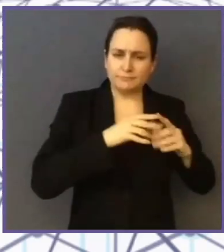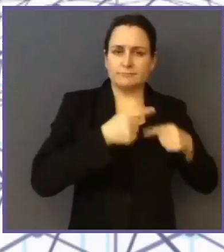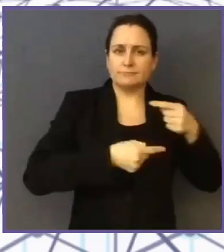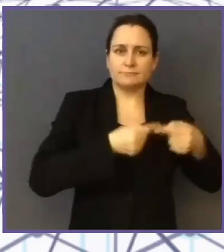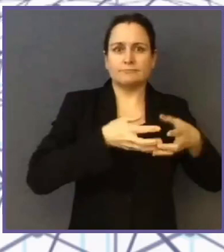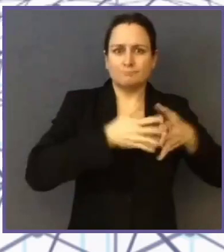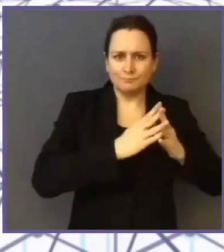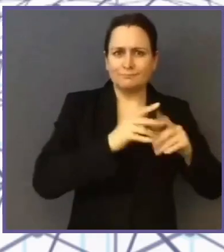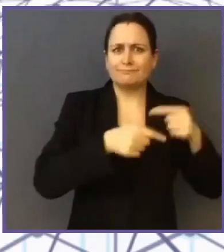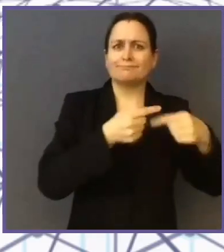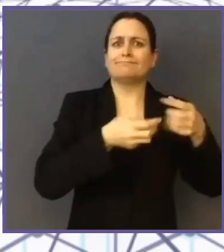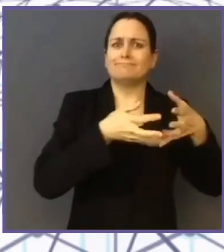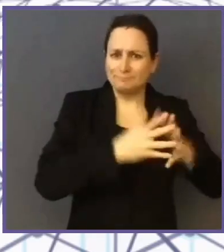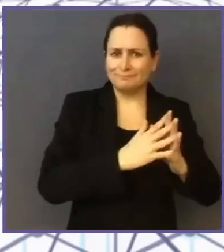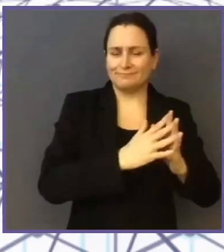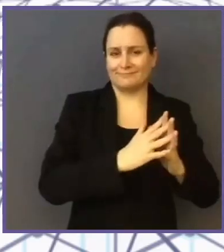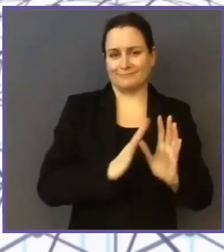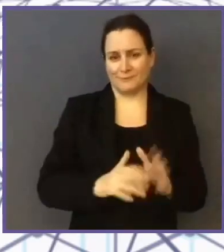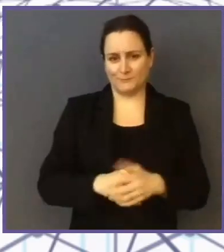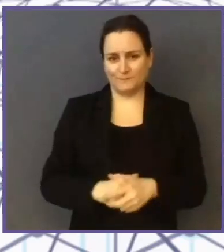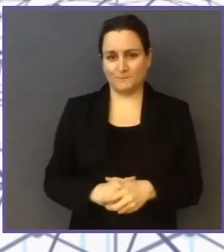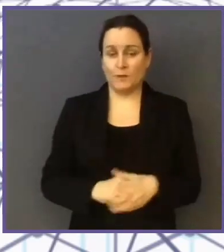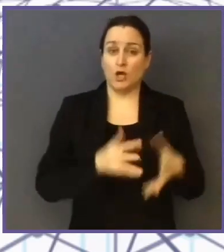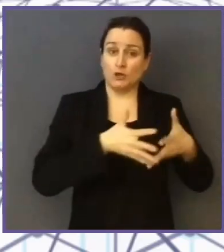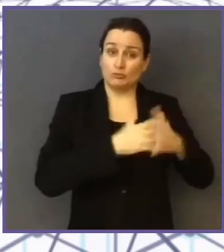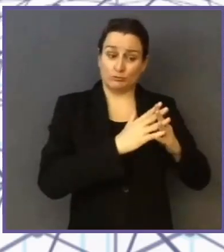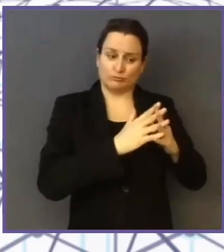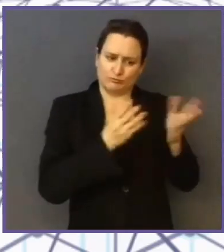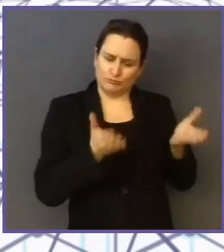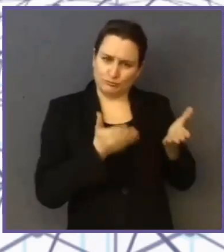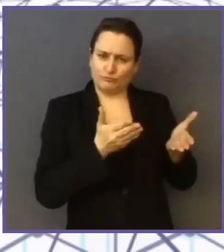So one on Bespoke product development. Now,